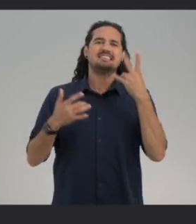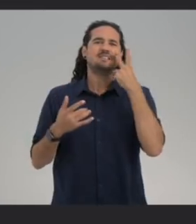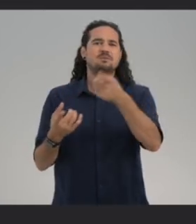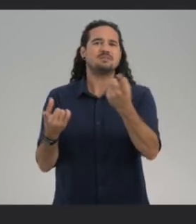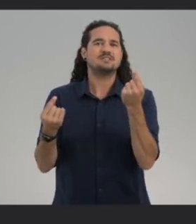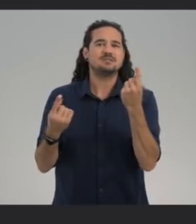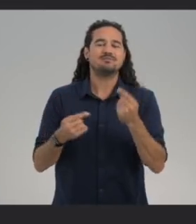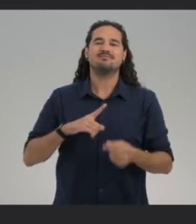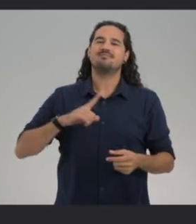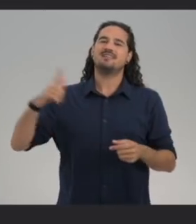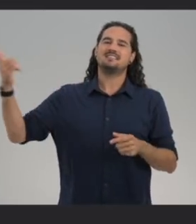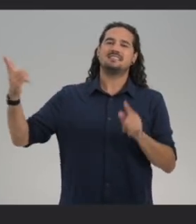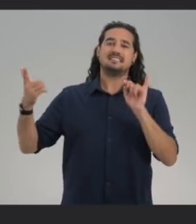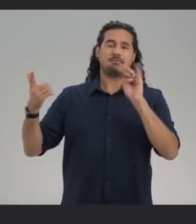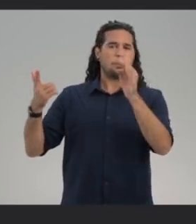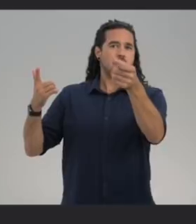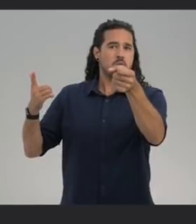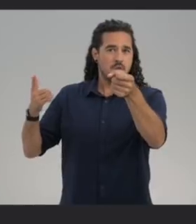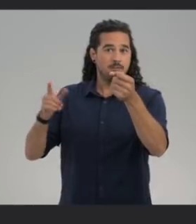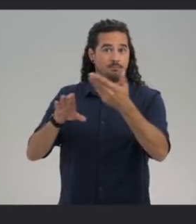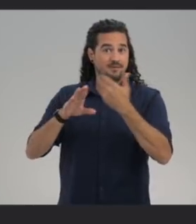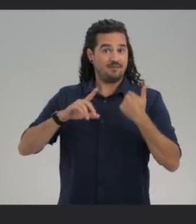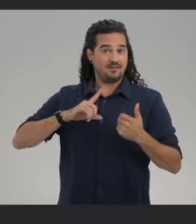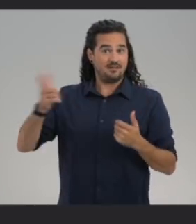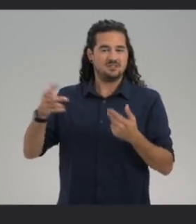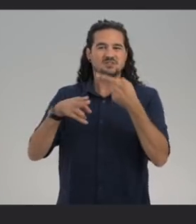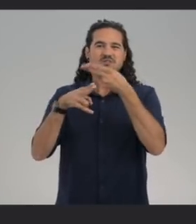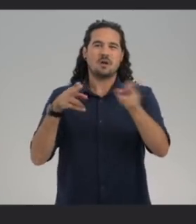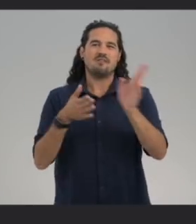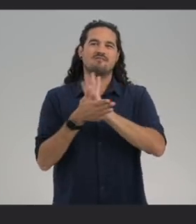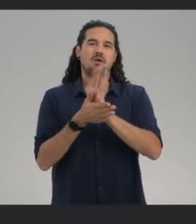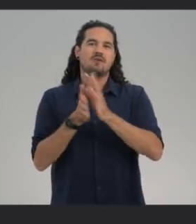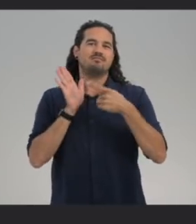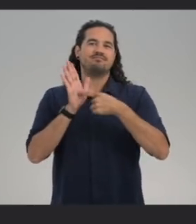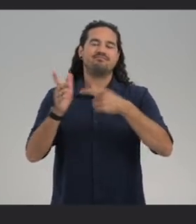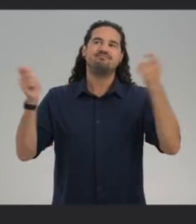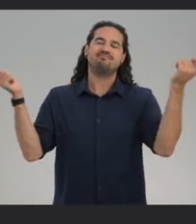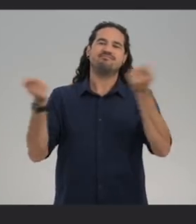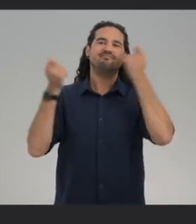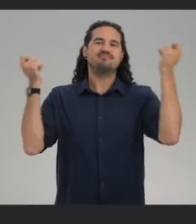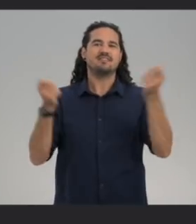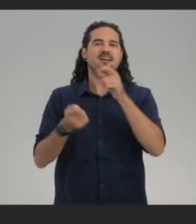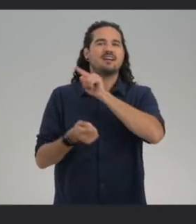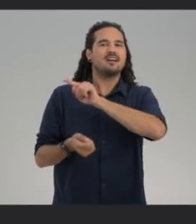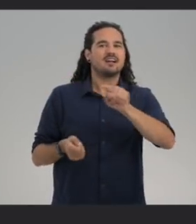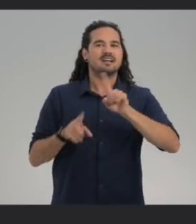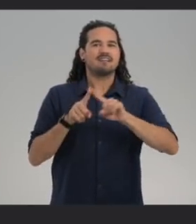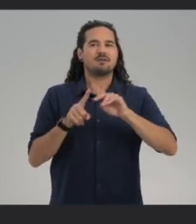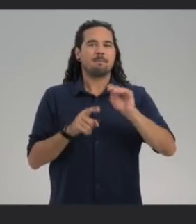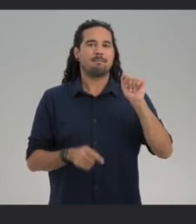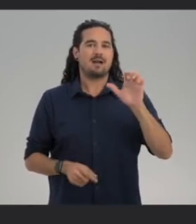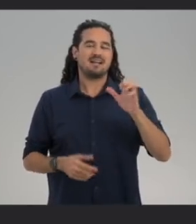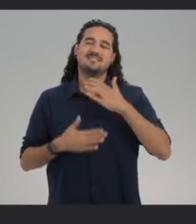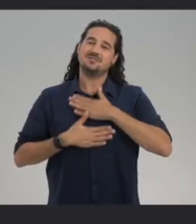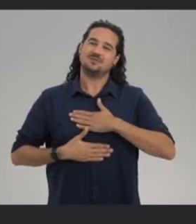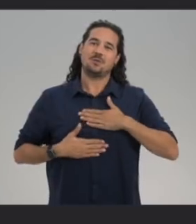Now I'd like to turn it back to Tim, but before I do, here's a short film we made to celebrate these new Macs. I hope you enjoy it.